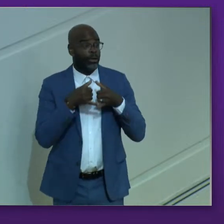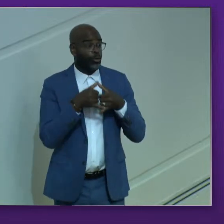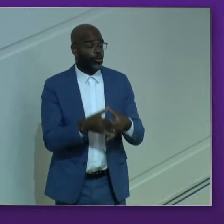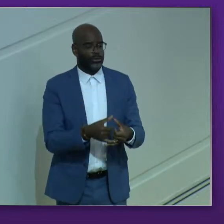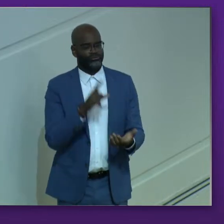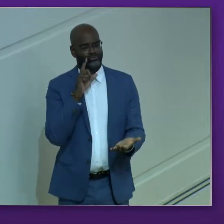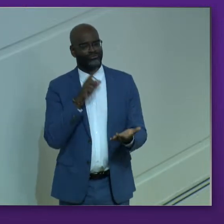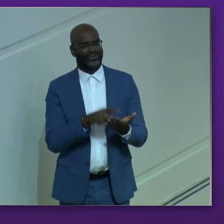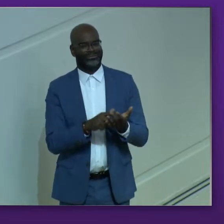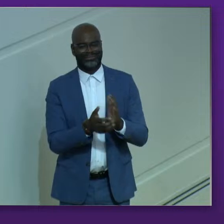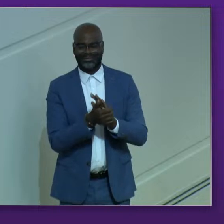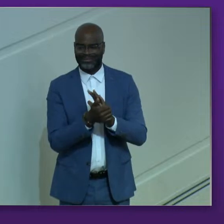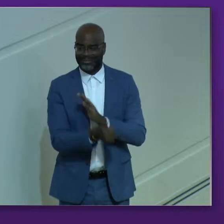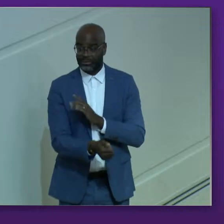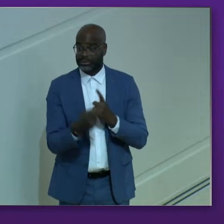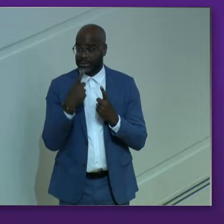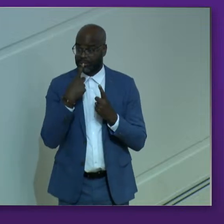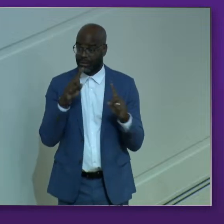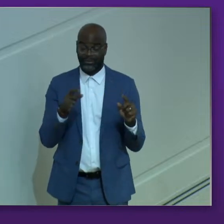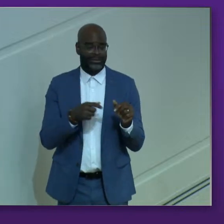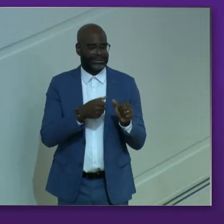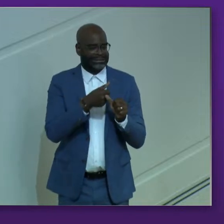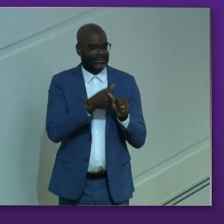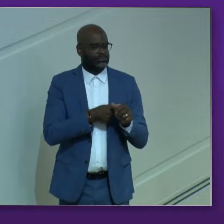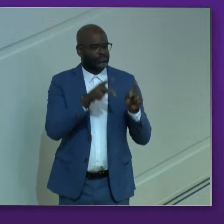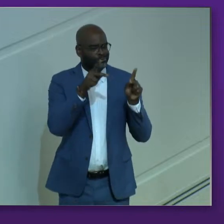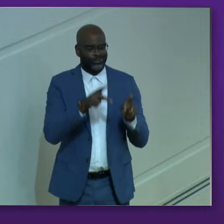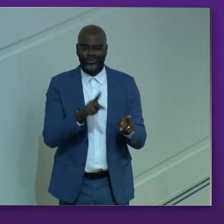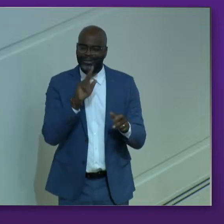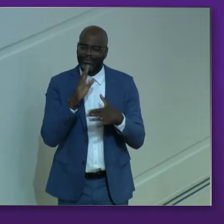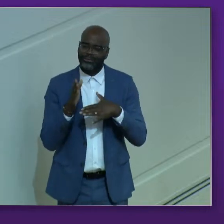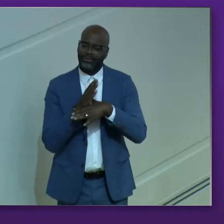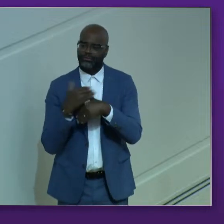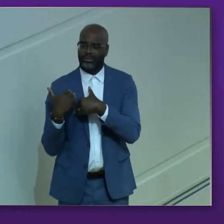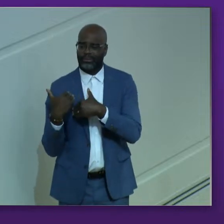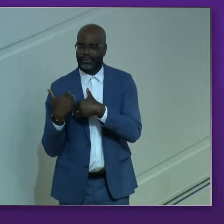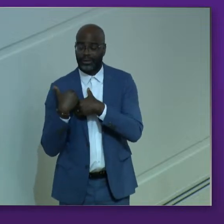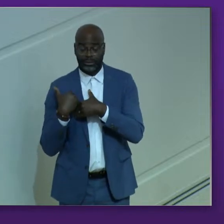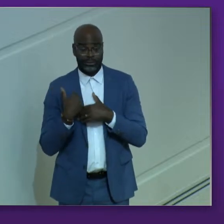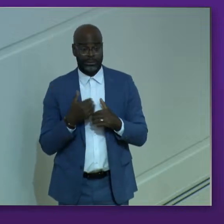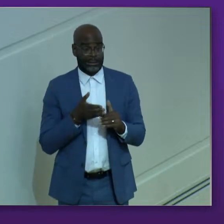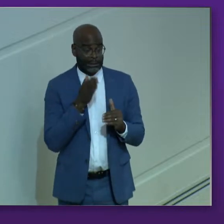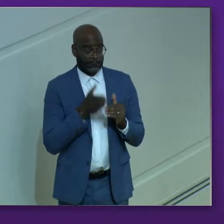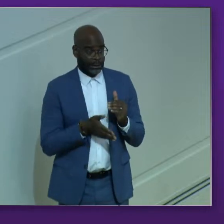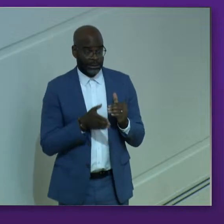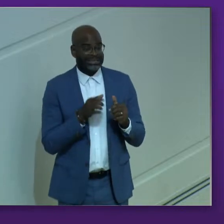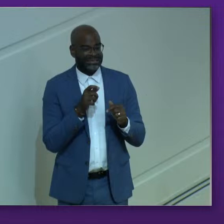COLLABORATING FOR THE GOOD OF THE COLLEGE COMMUNITY. THE AWARDS RECOGNIZE THE SKILLS